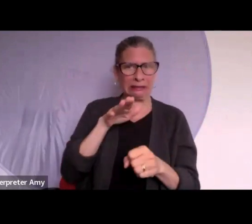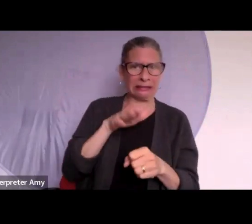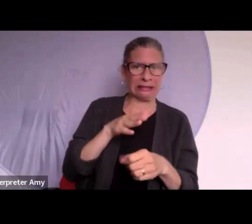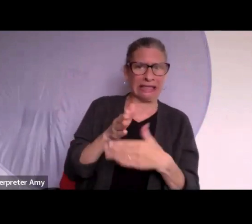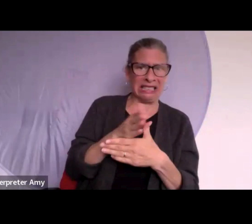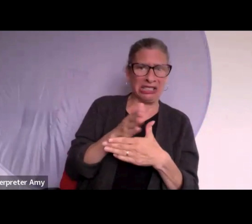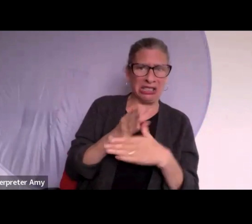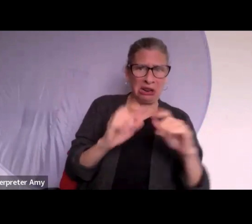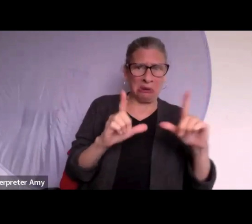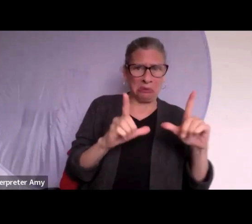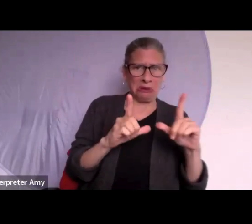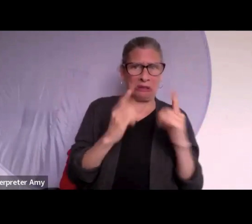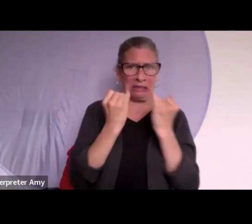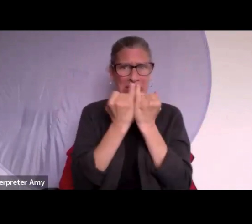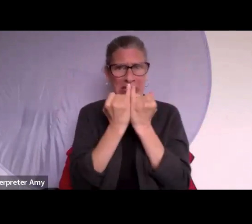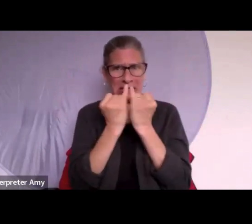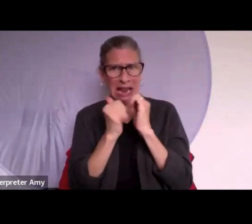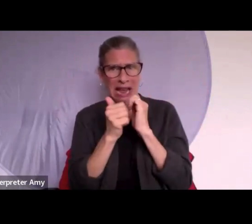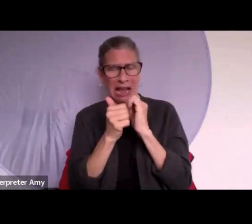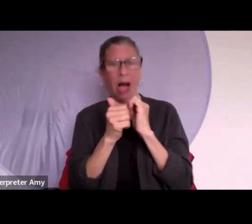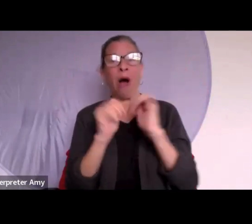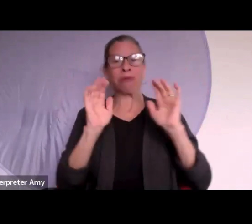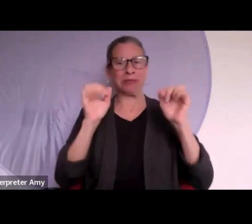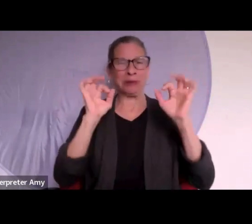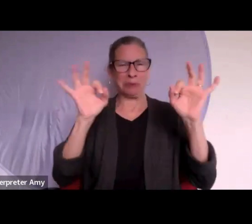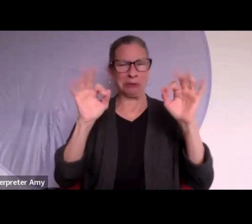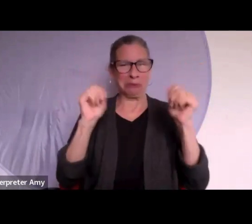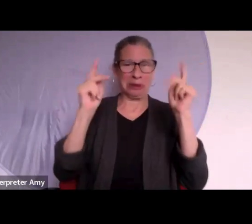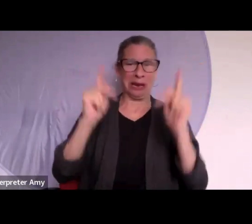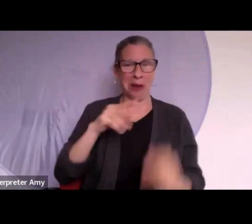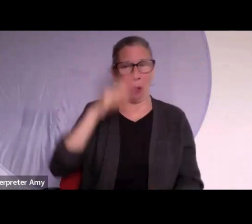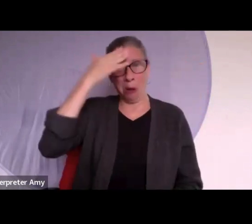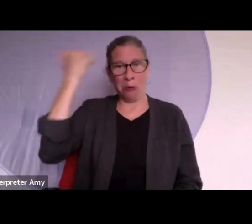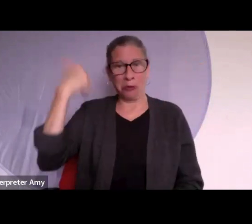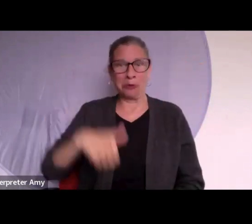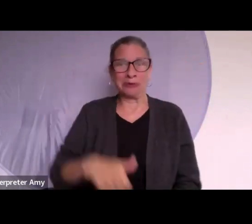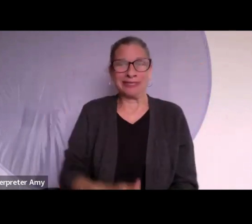that. slideshow, thank you. Okay, first of all, nothing